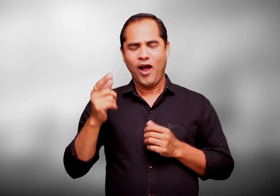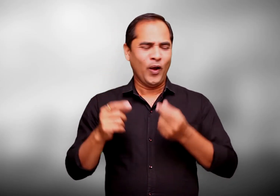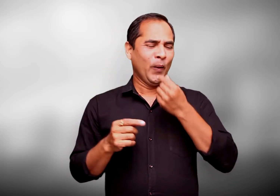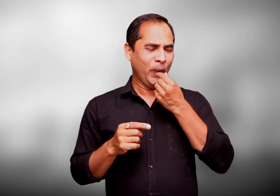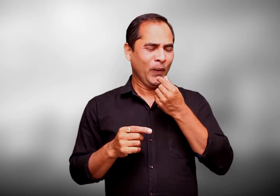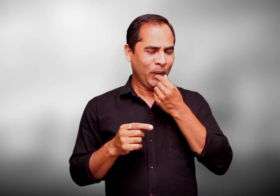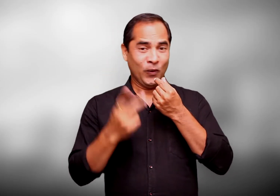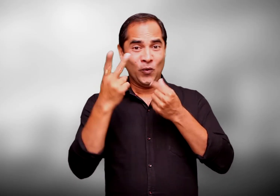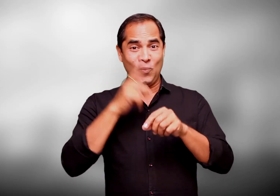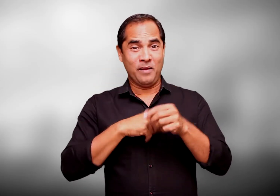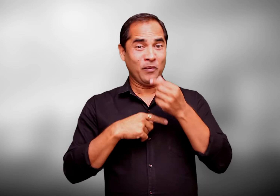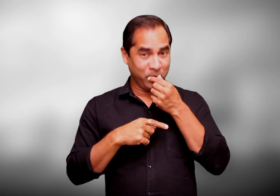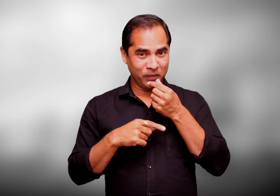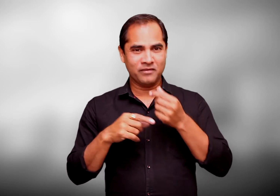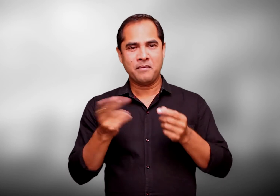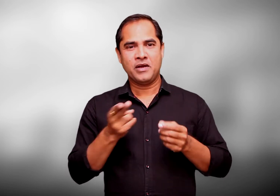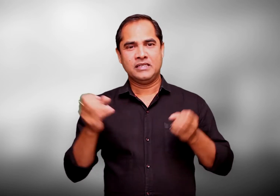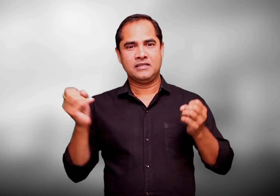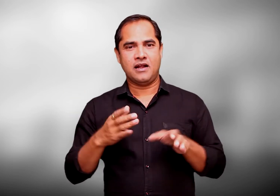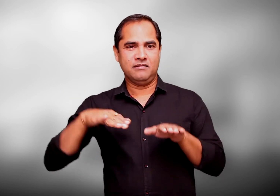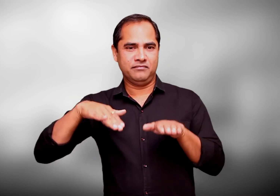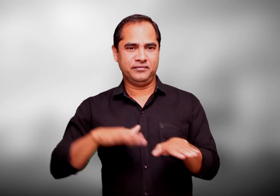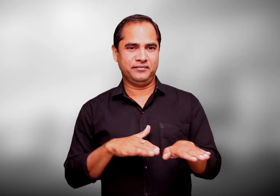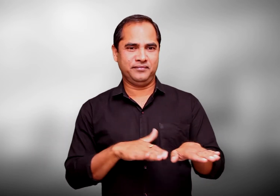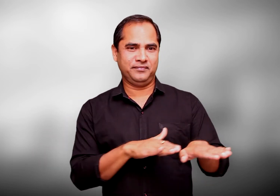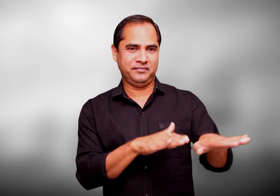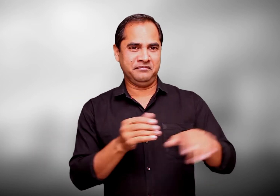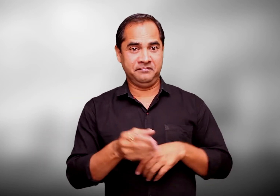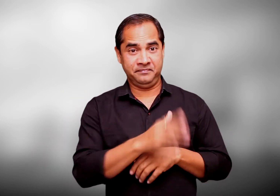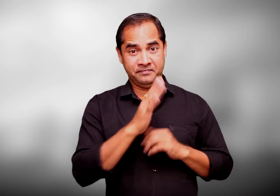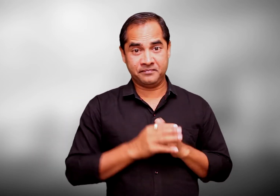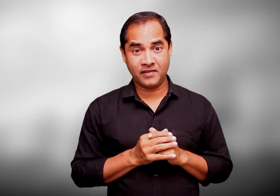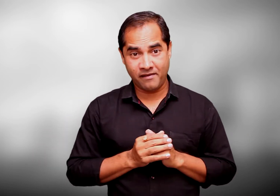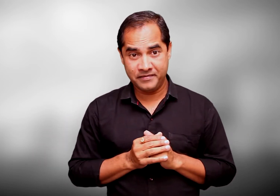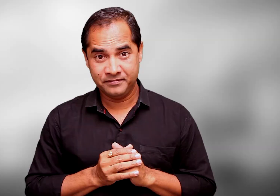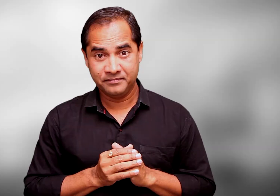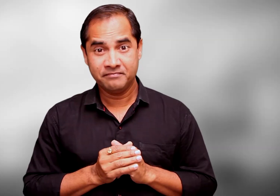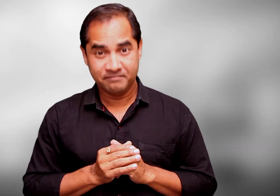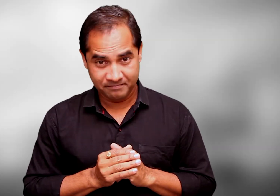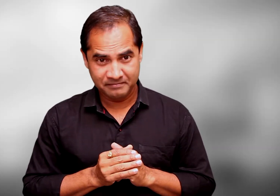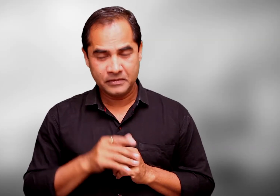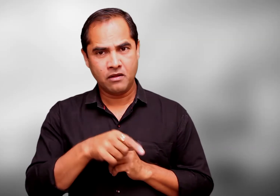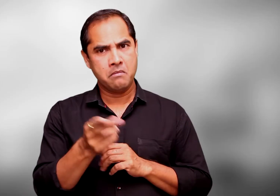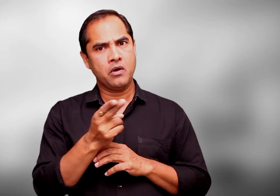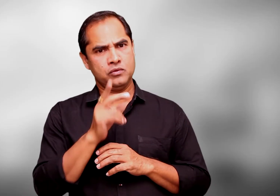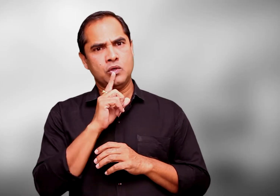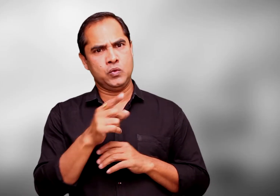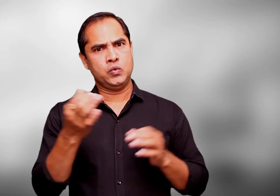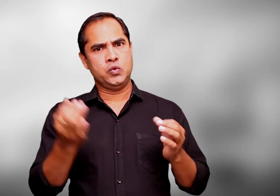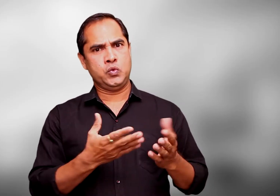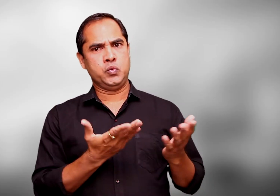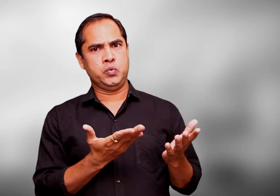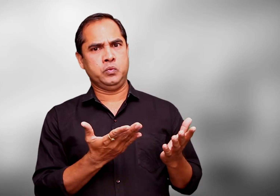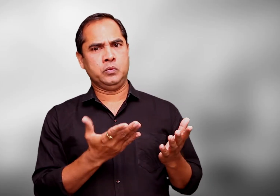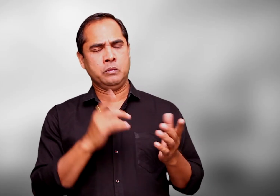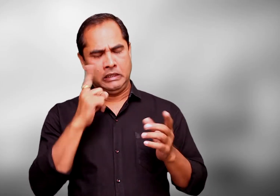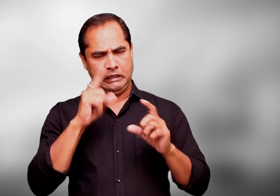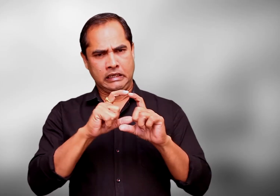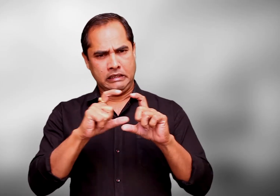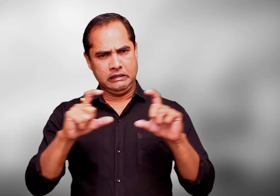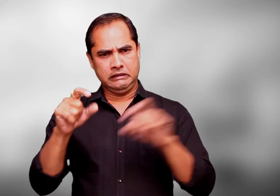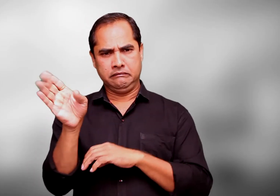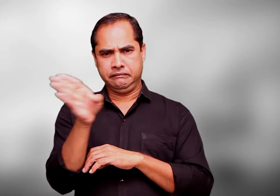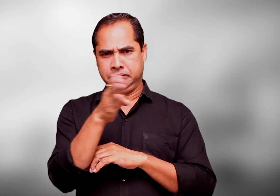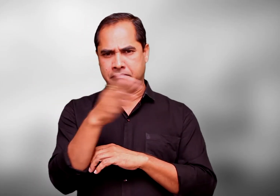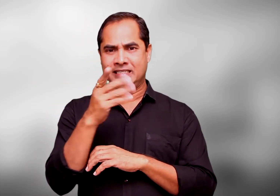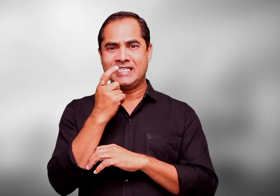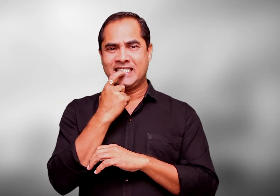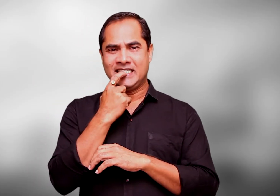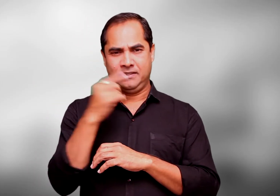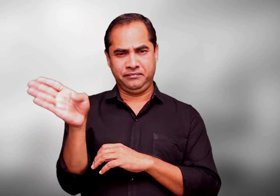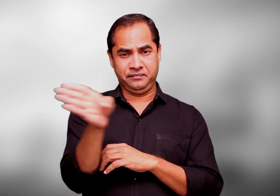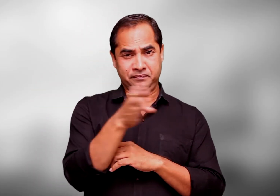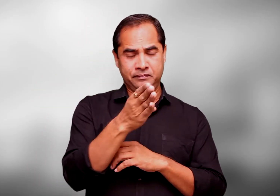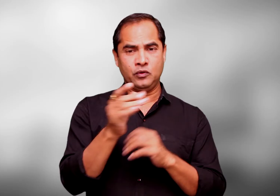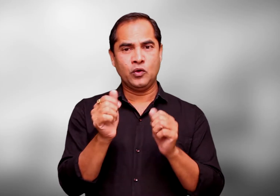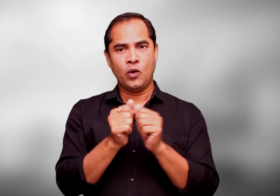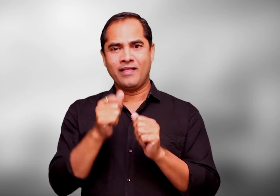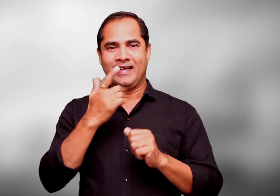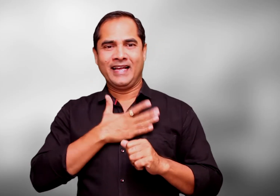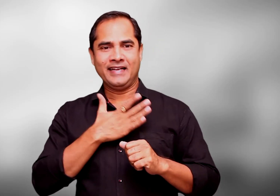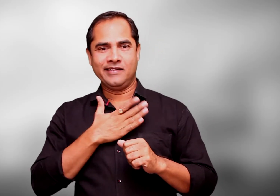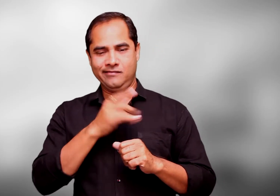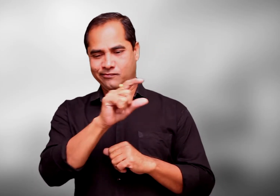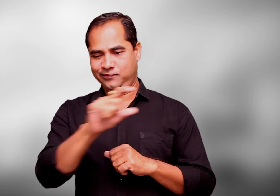and the bus moved. It was a new bus. It's outside painted a gleaming white with